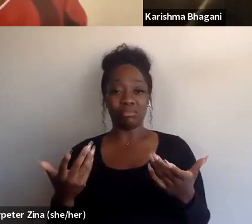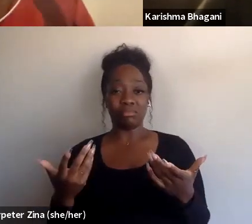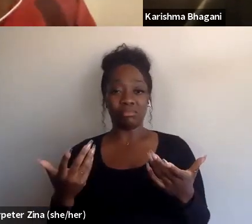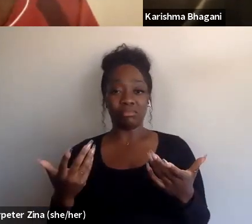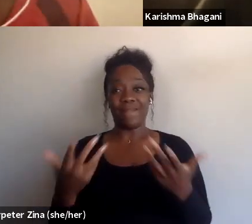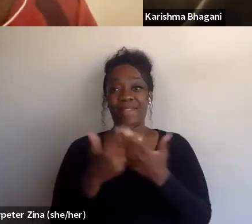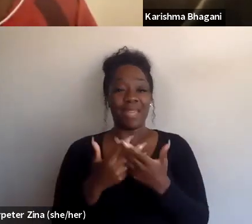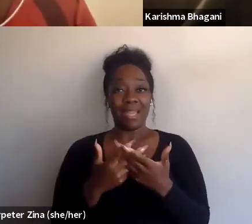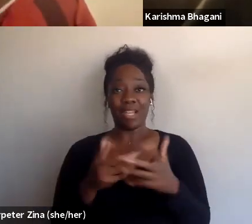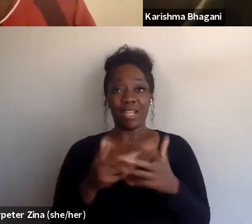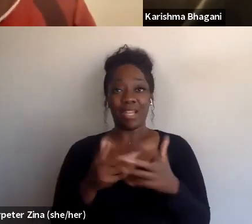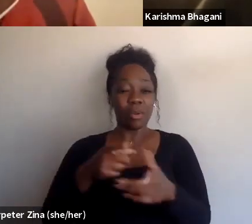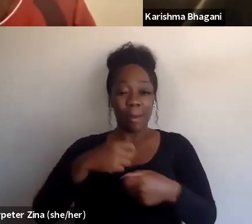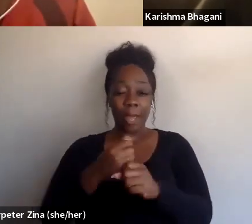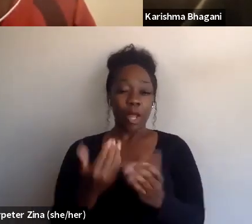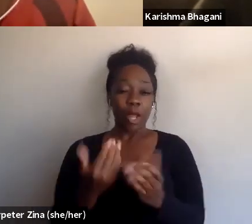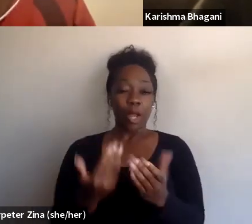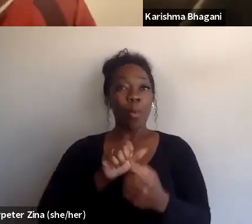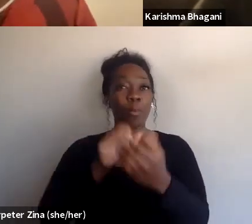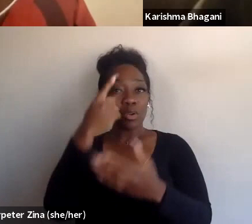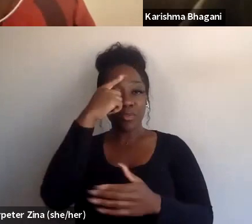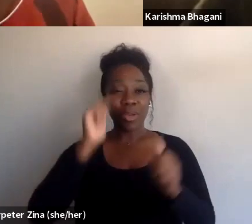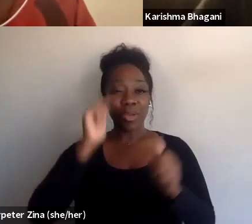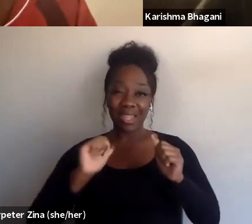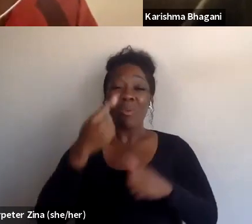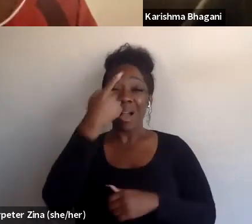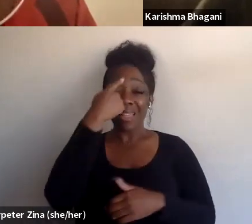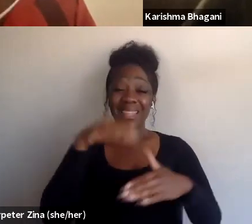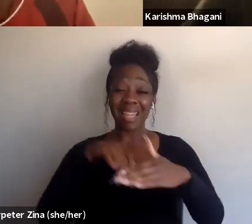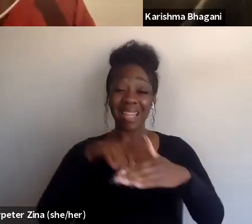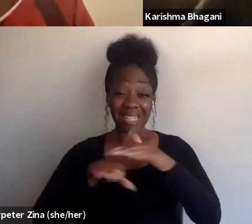So accessibility definitely would be a problem for a lot of young voices.